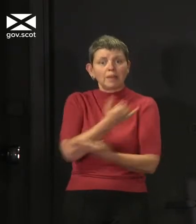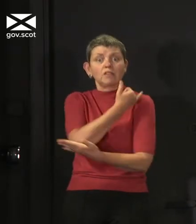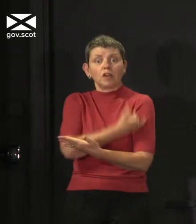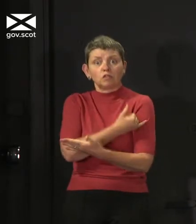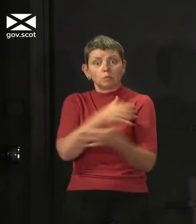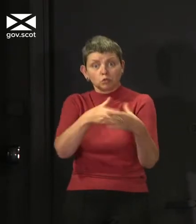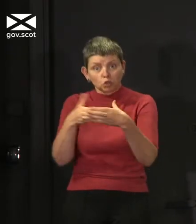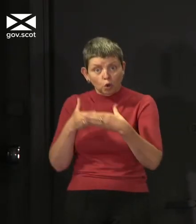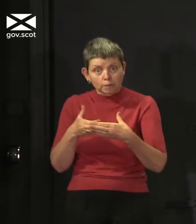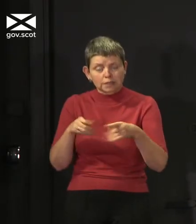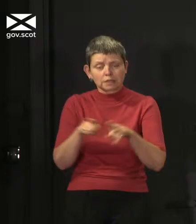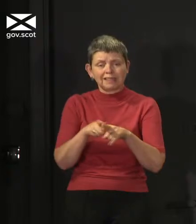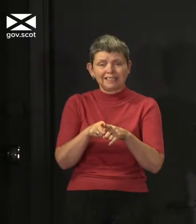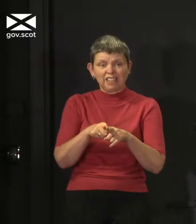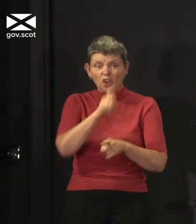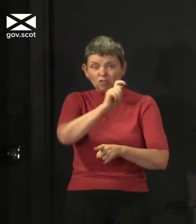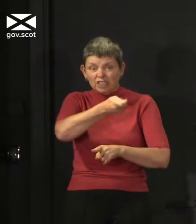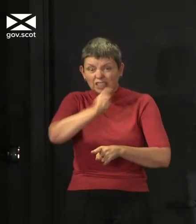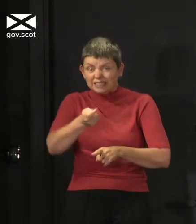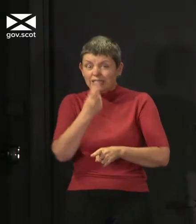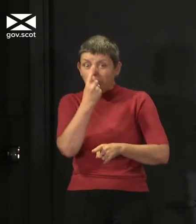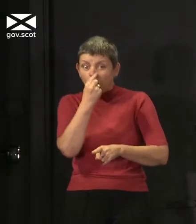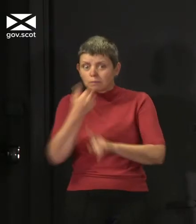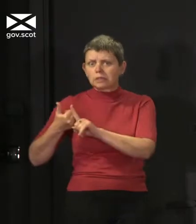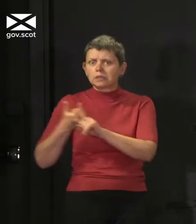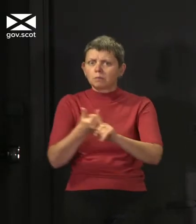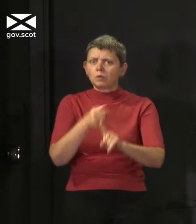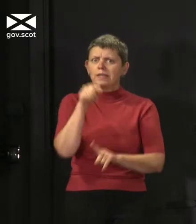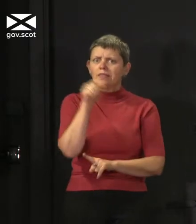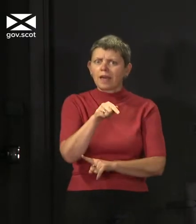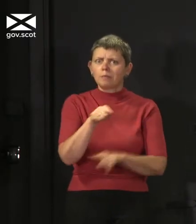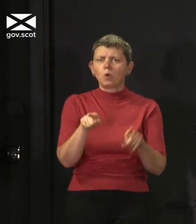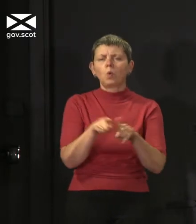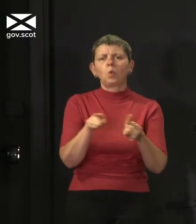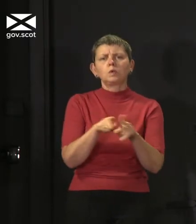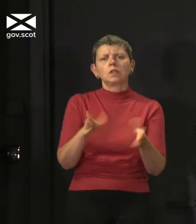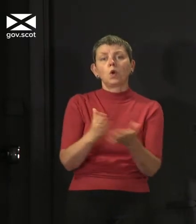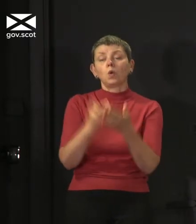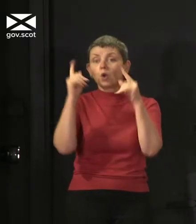for people who are facing redundancy and maximizing the flexibility of colleges and universities.